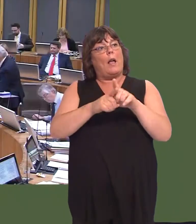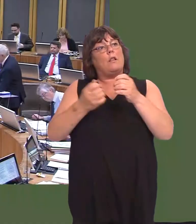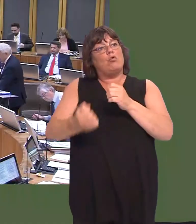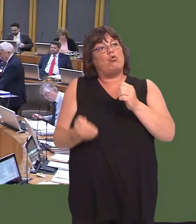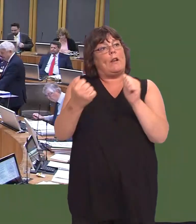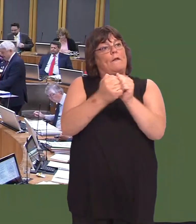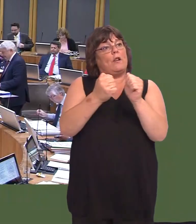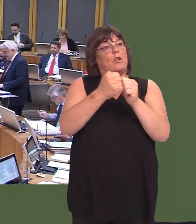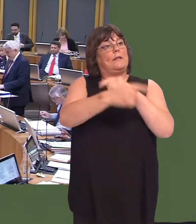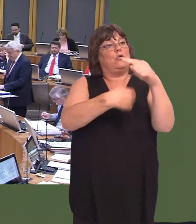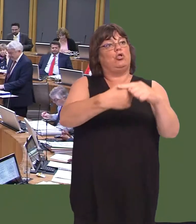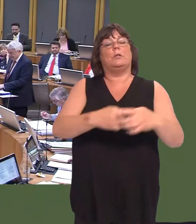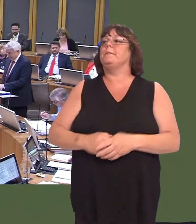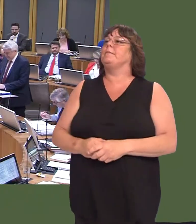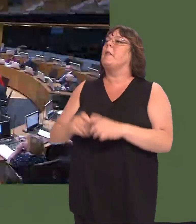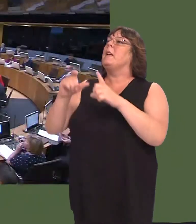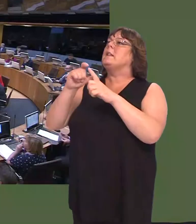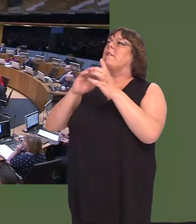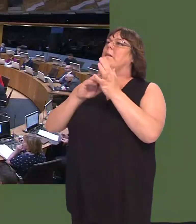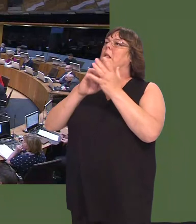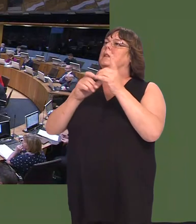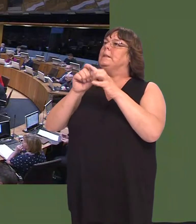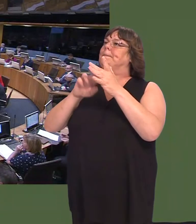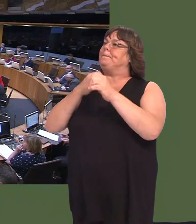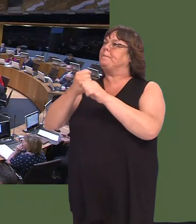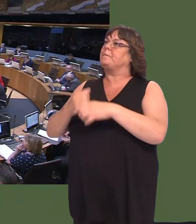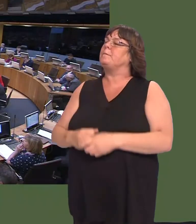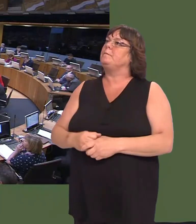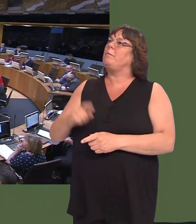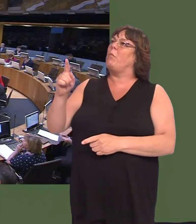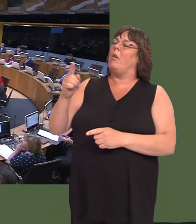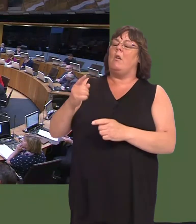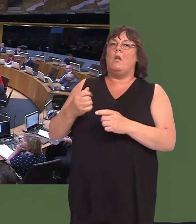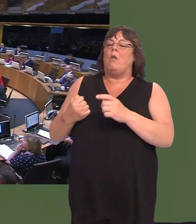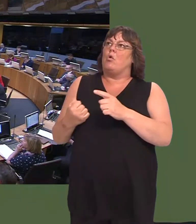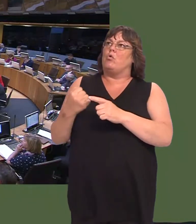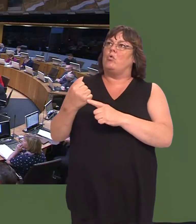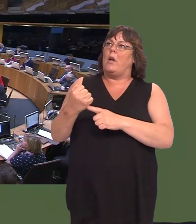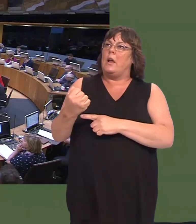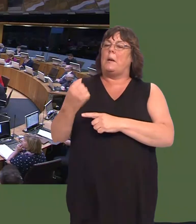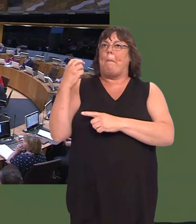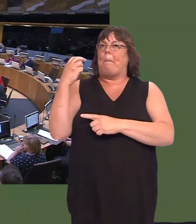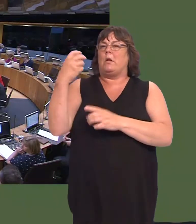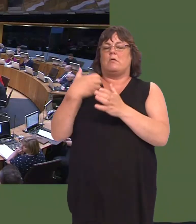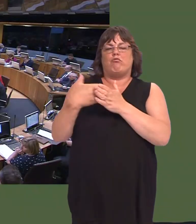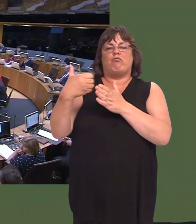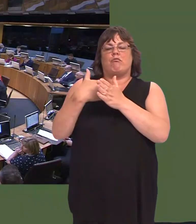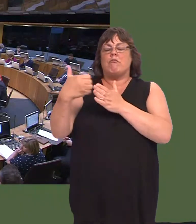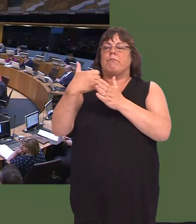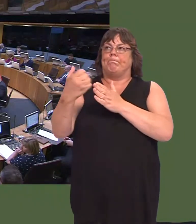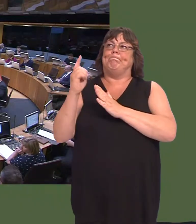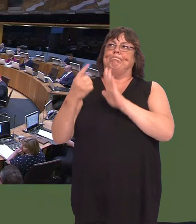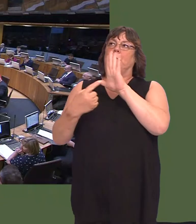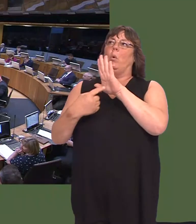David Melding: First Minister, the frequency and reliability of services is crucial, and